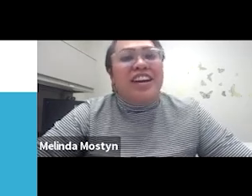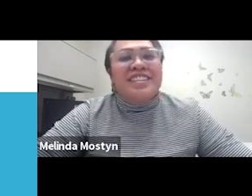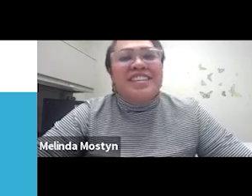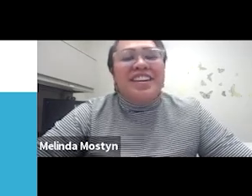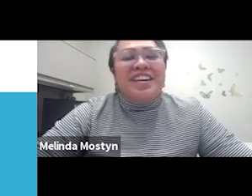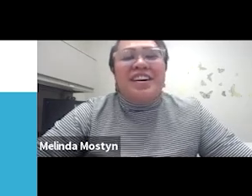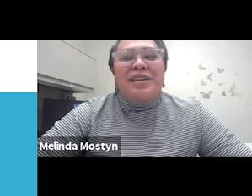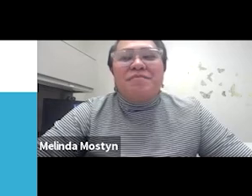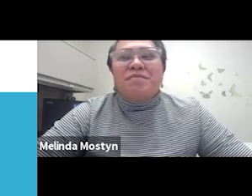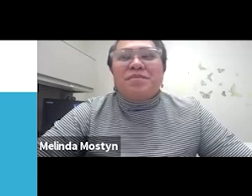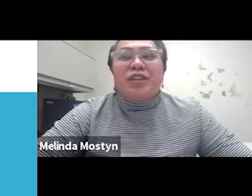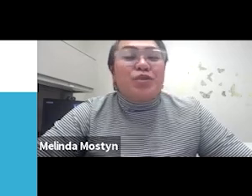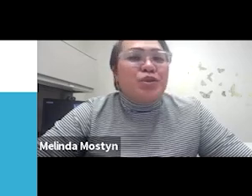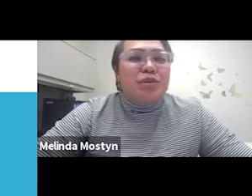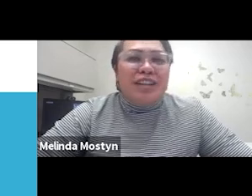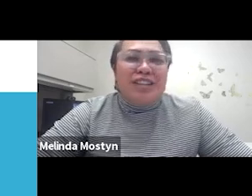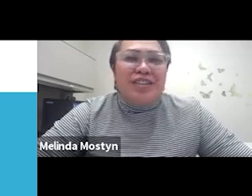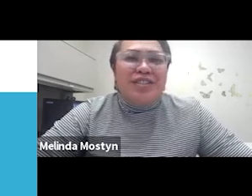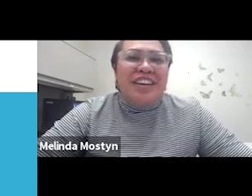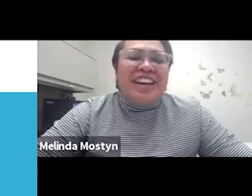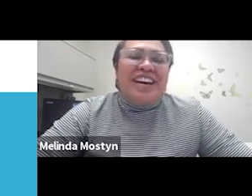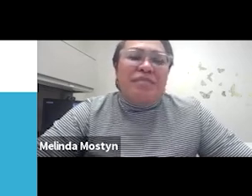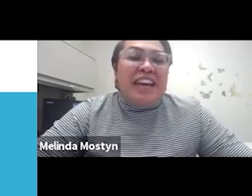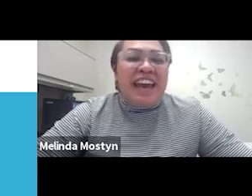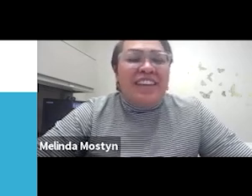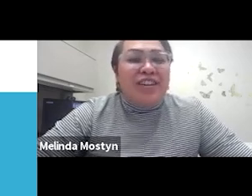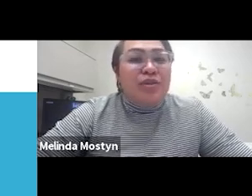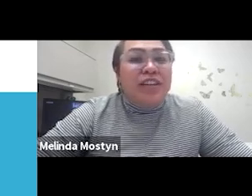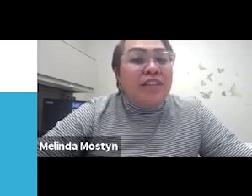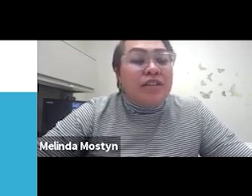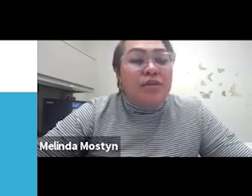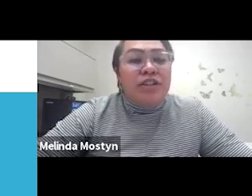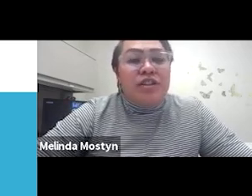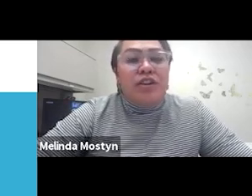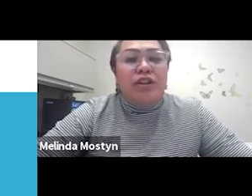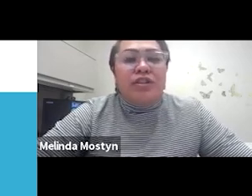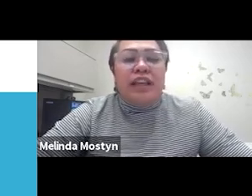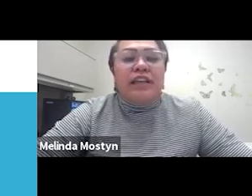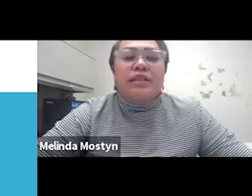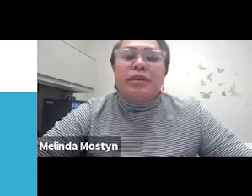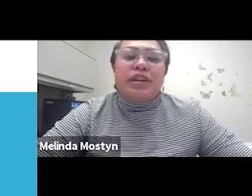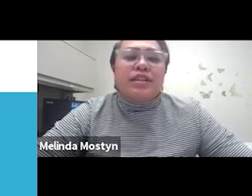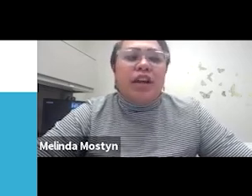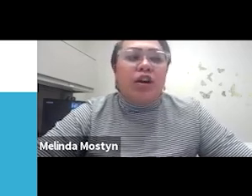not as sociable as you and Kathy are, so I loved that so much that you're using that experience.